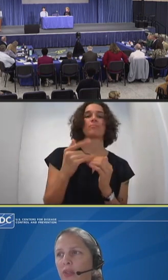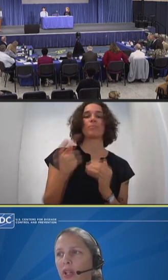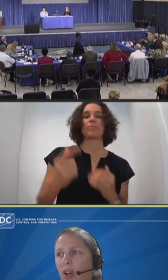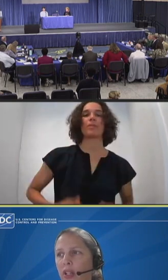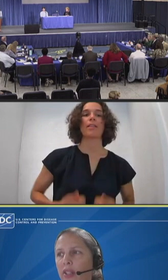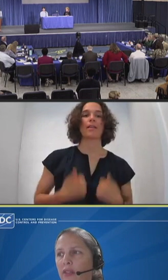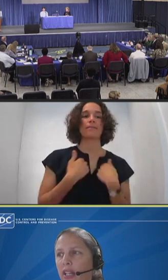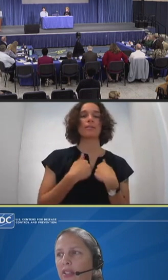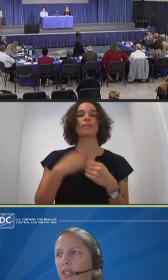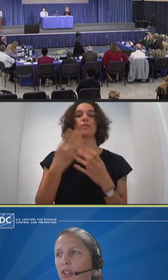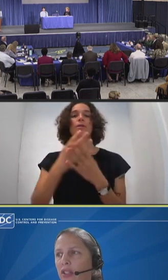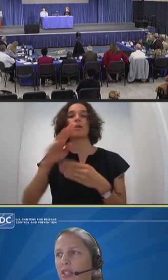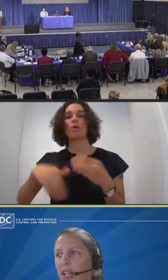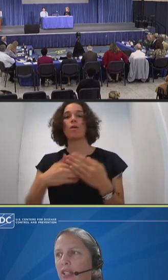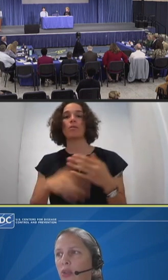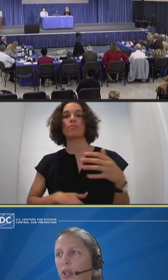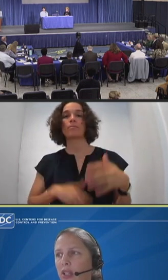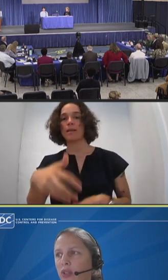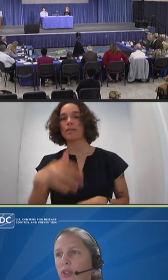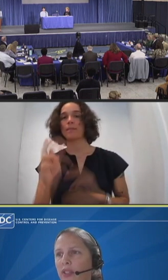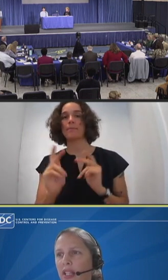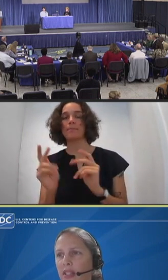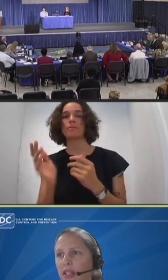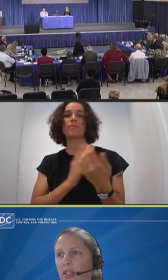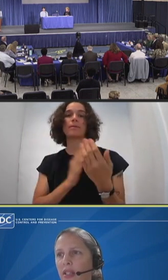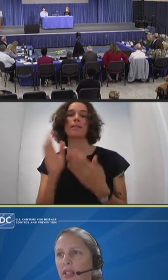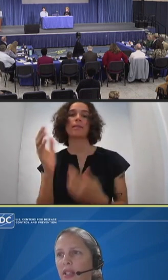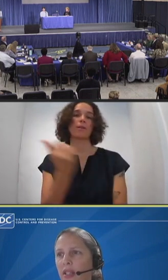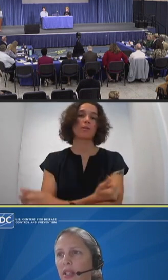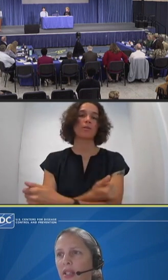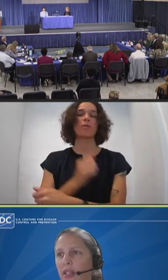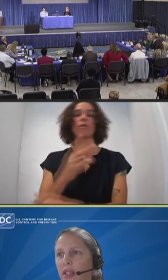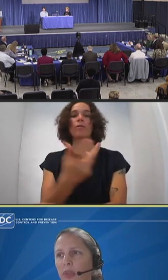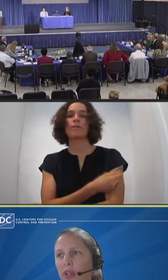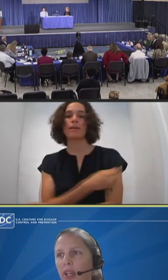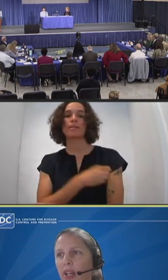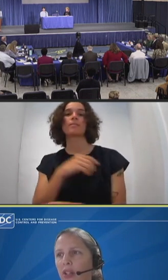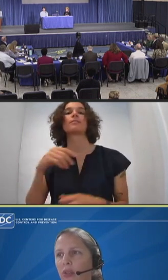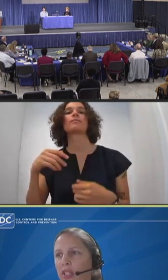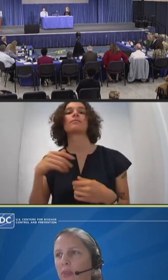regardless of vaccination status or history of testing, and periodic risk-based